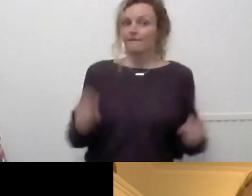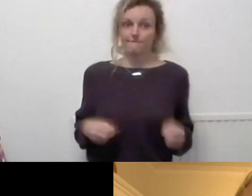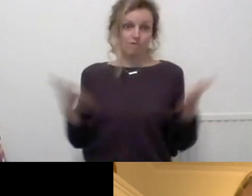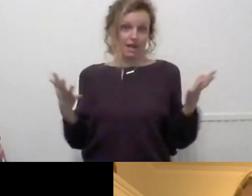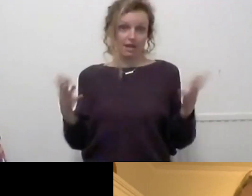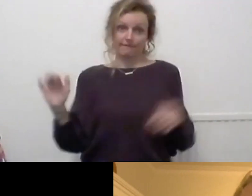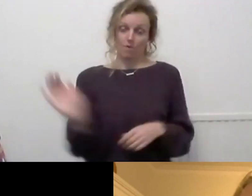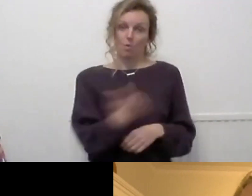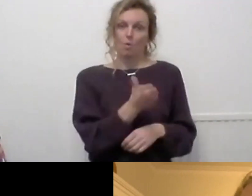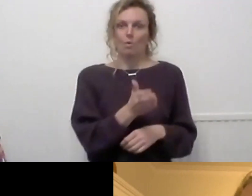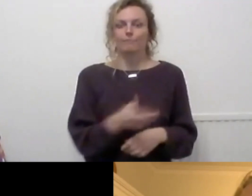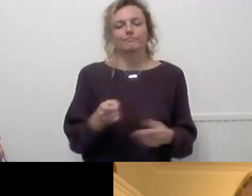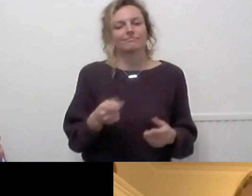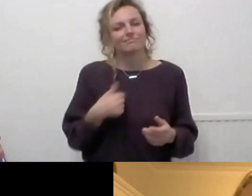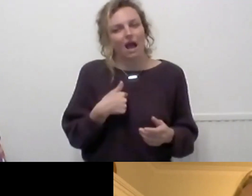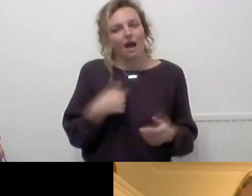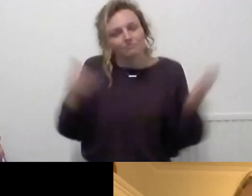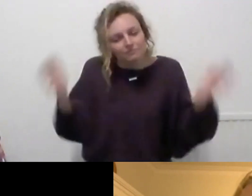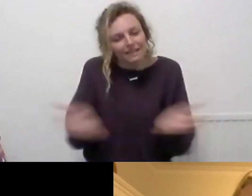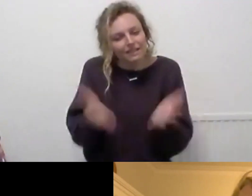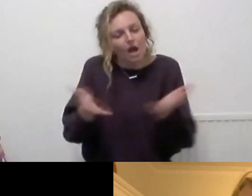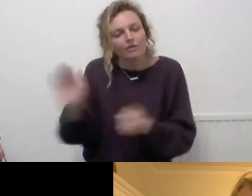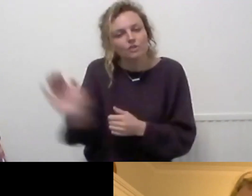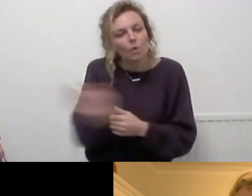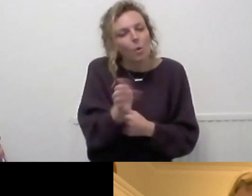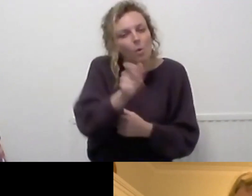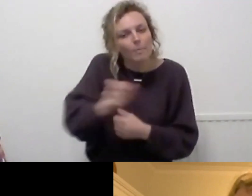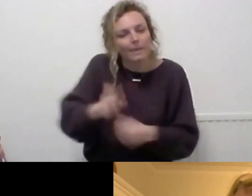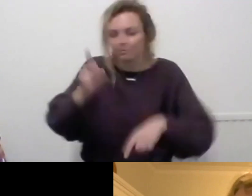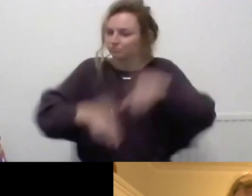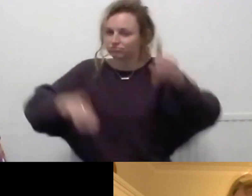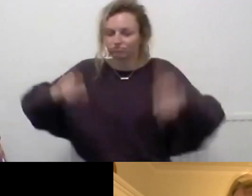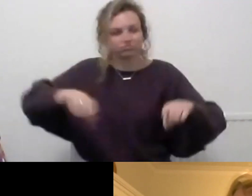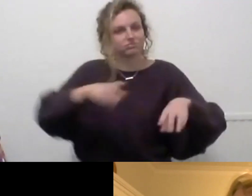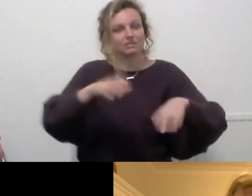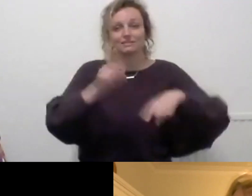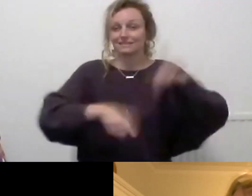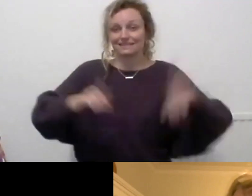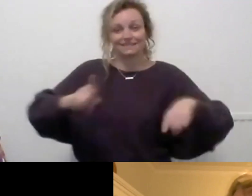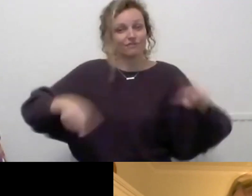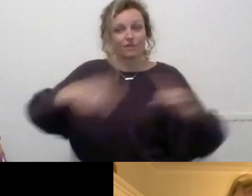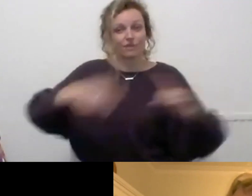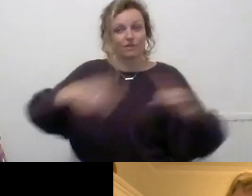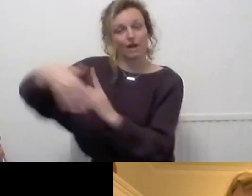encourage them to register with a GP. I can include in some of the information